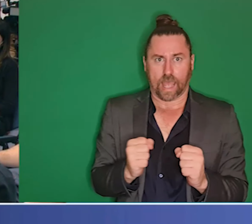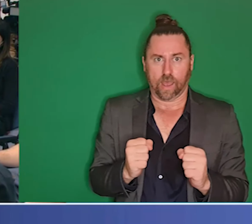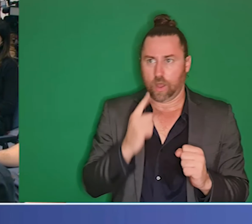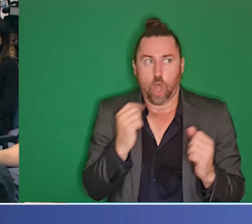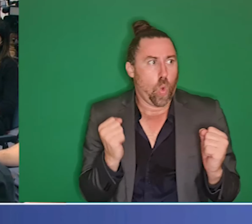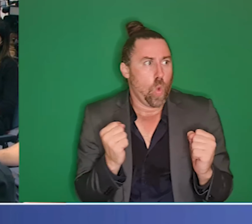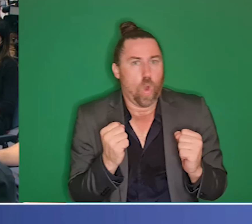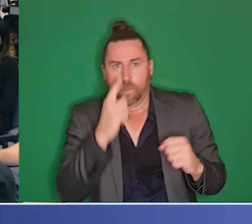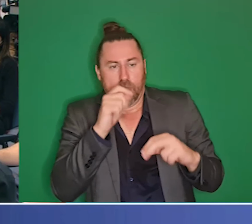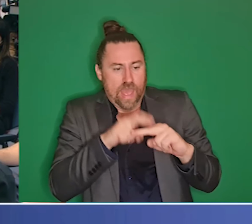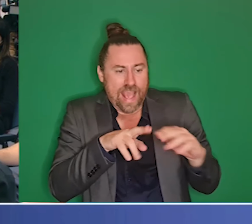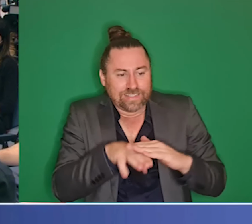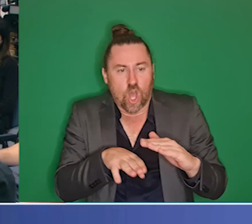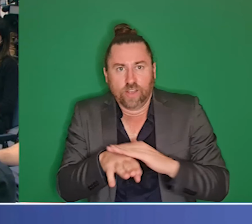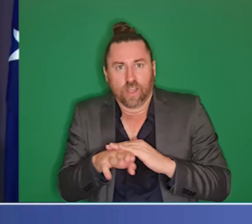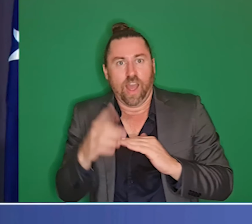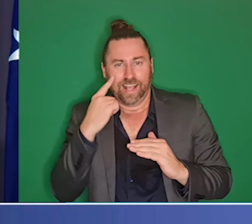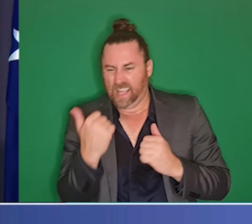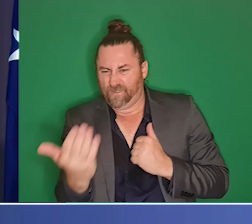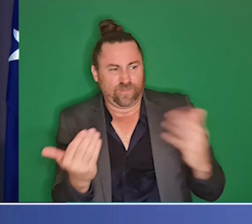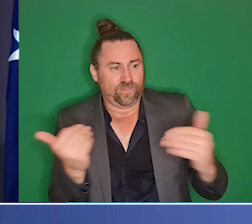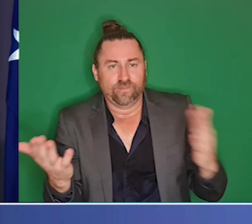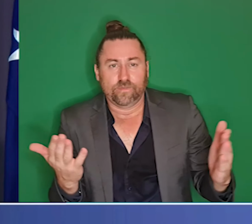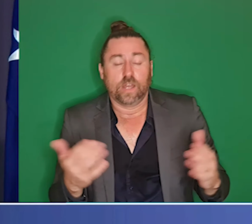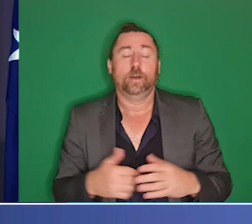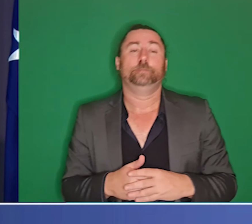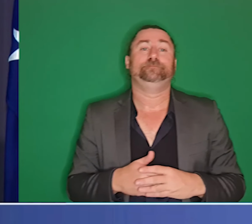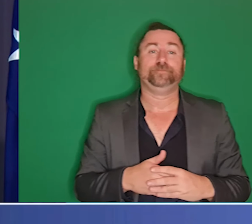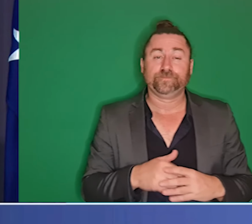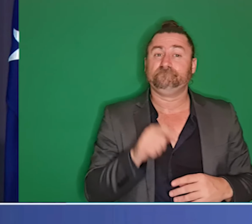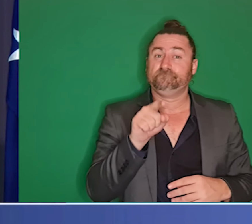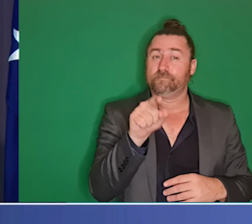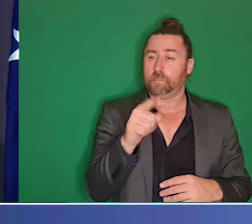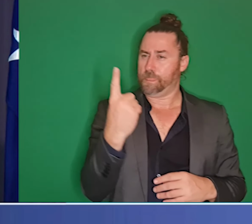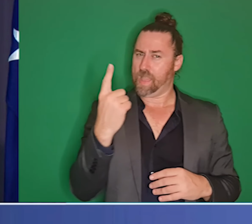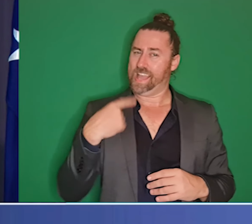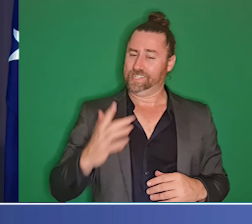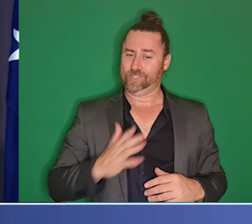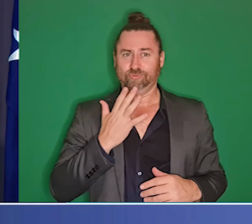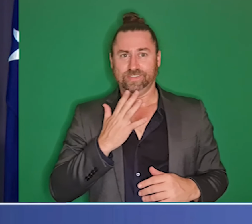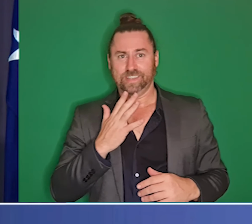and then people being indoors and spreading viruses? So, the reinfection story seems to have got quite a lot of interest.